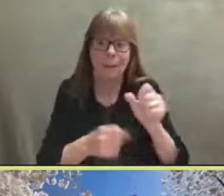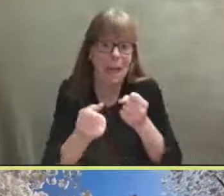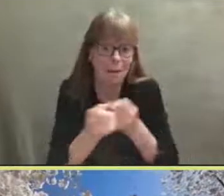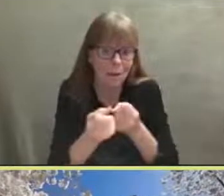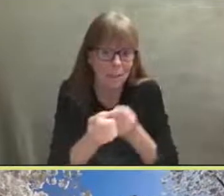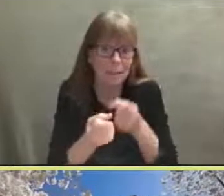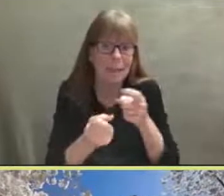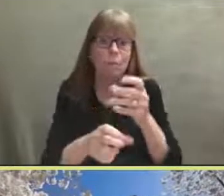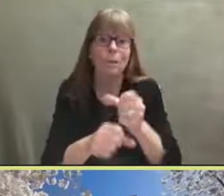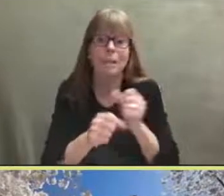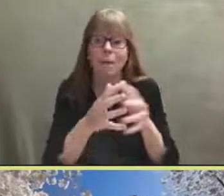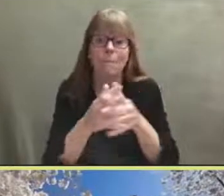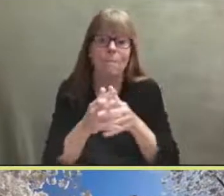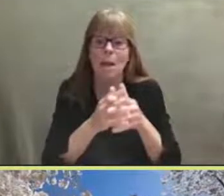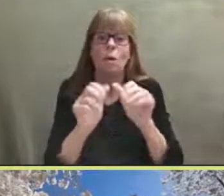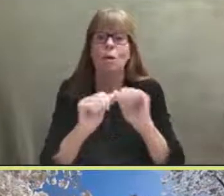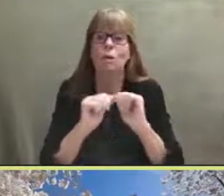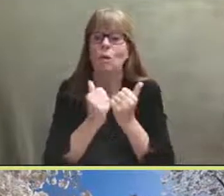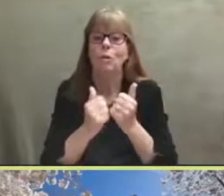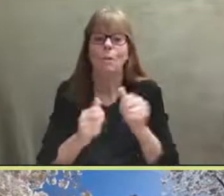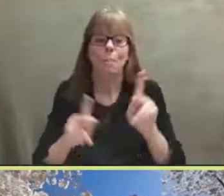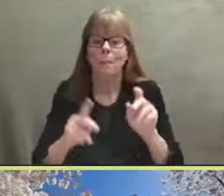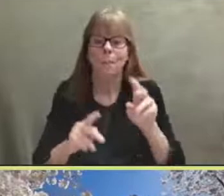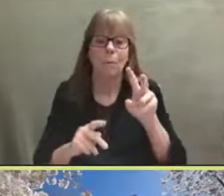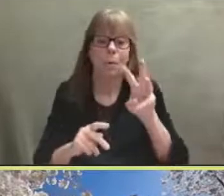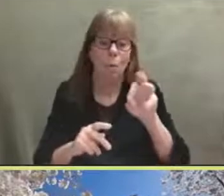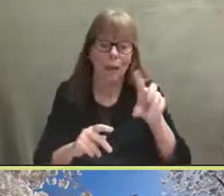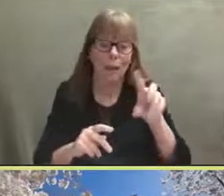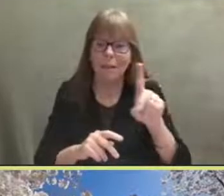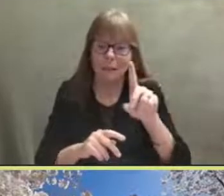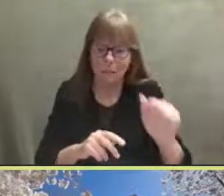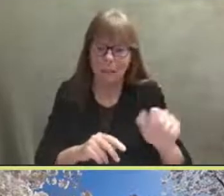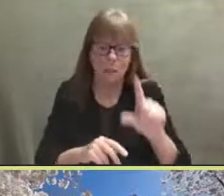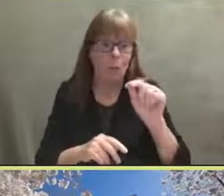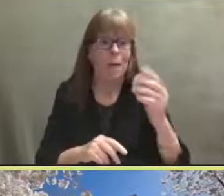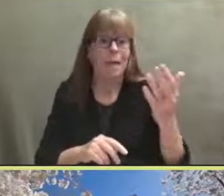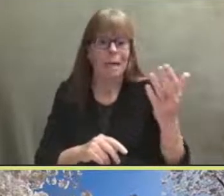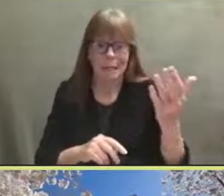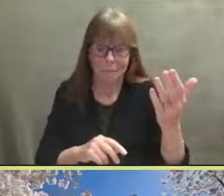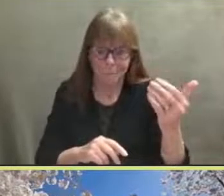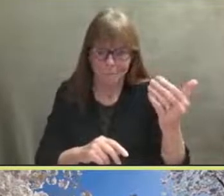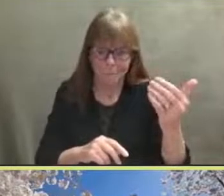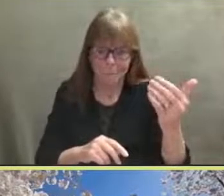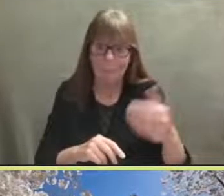American Association of People with Disabilities’ 2015 Paul G. Hearne Leadership Award.